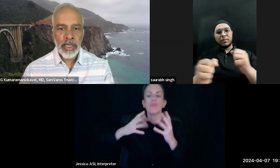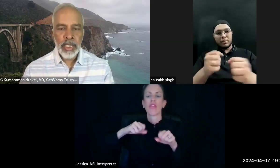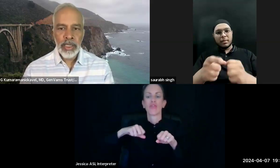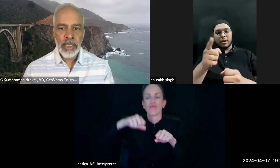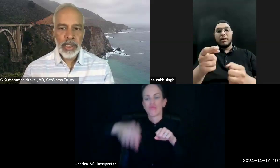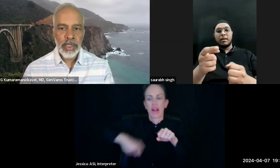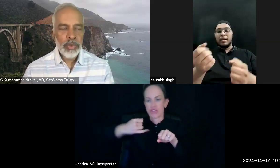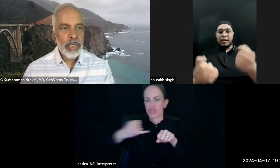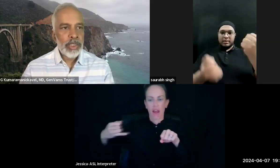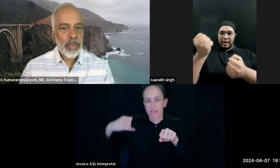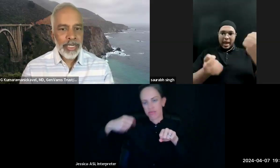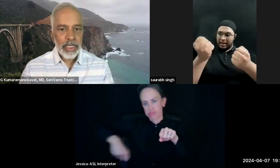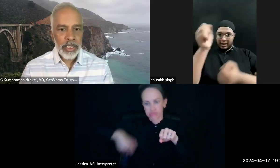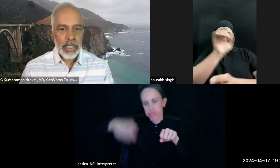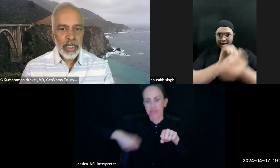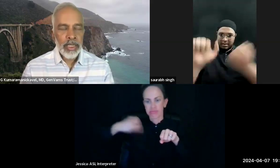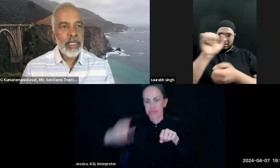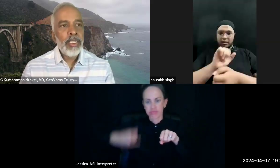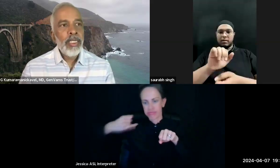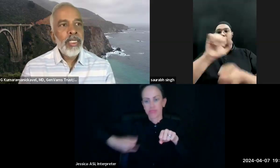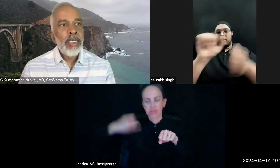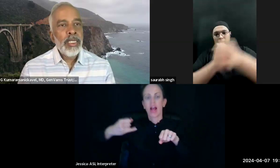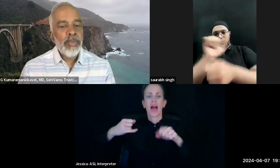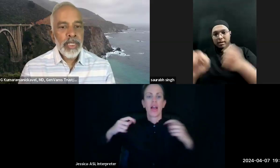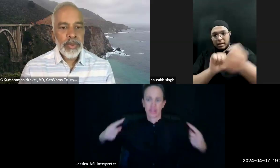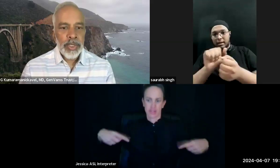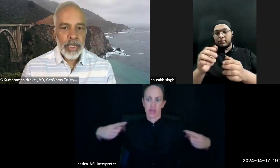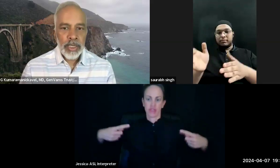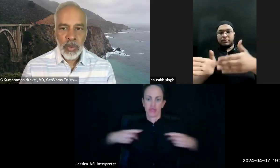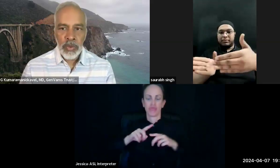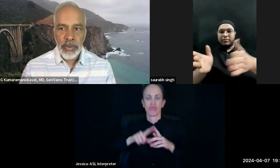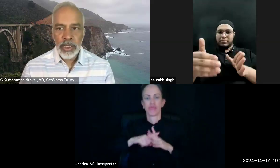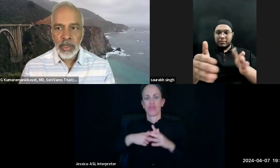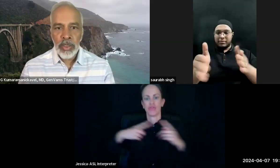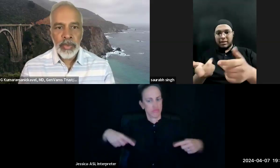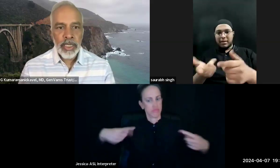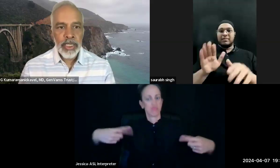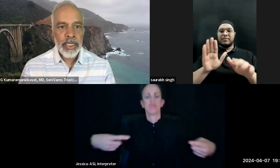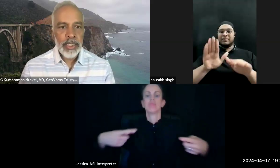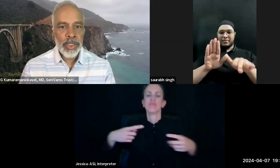and the tire starts to move as you accelerate, and apply for the gear or it is an automatic gear and